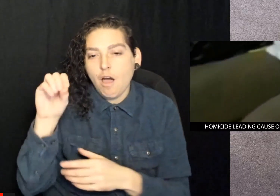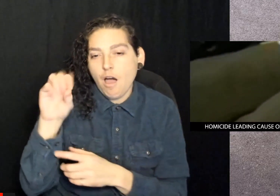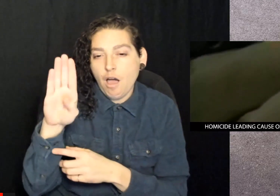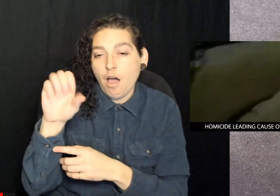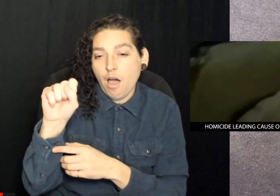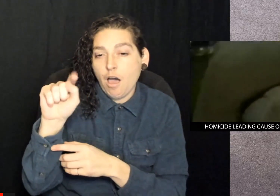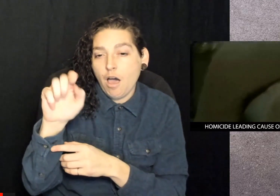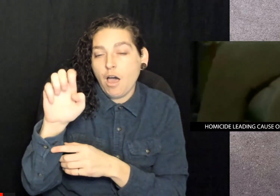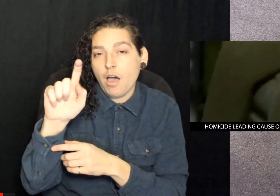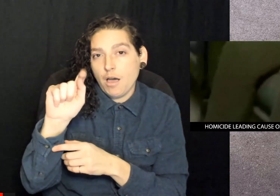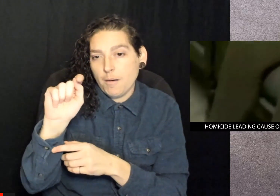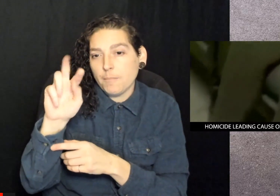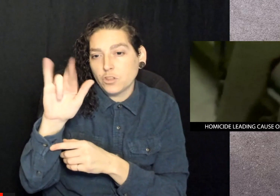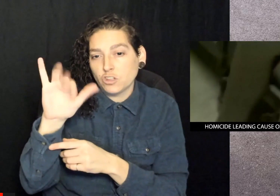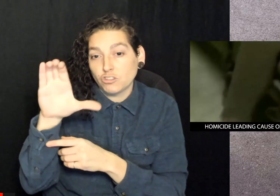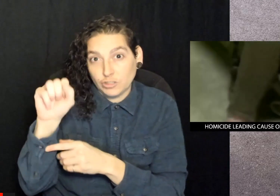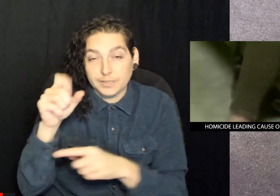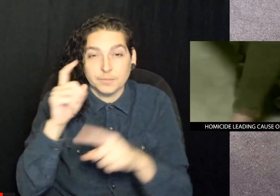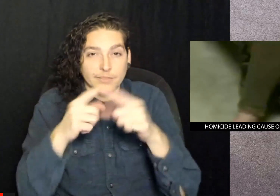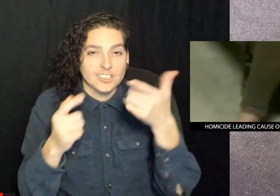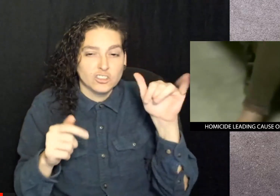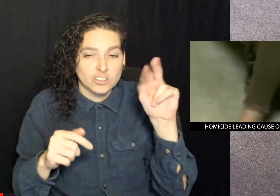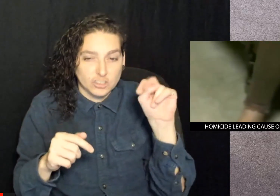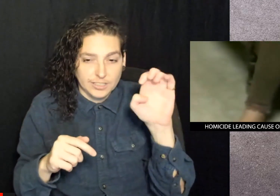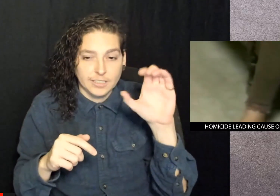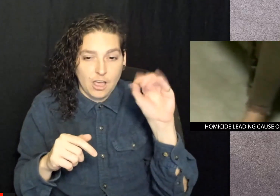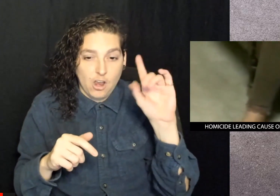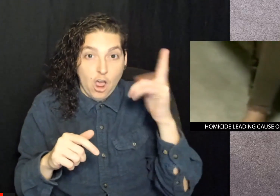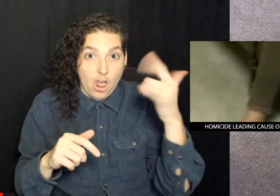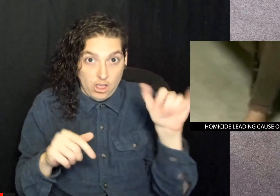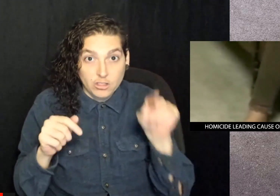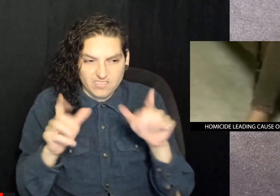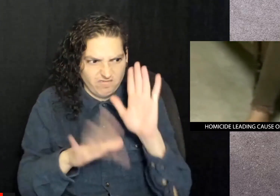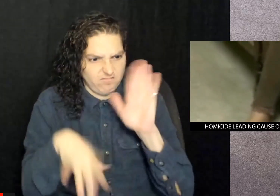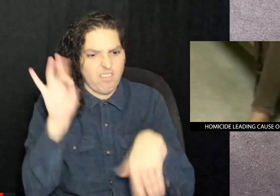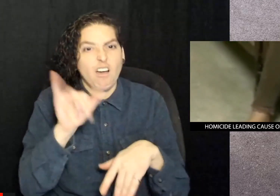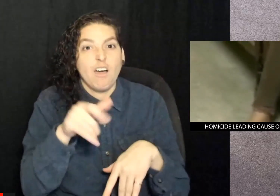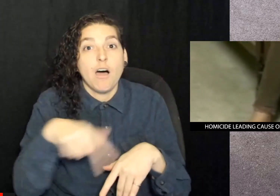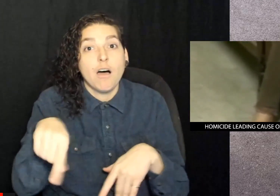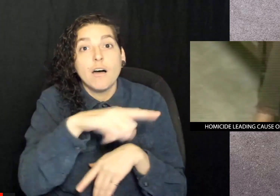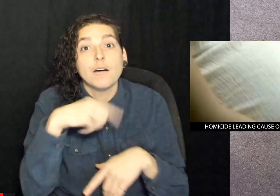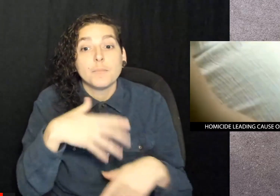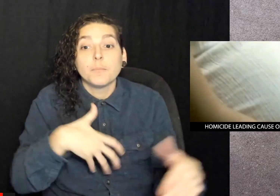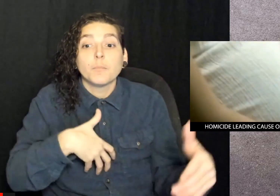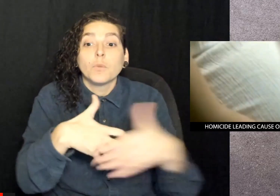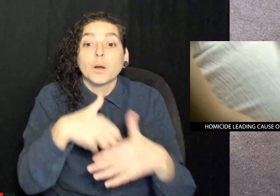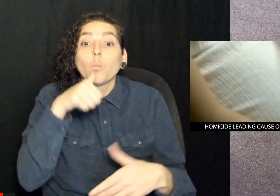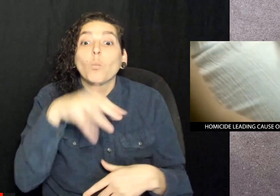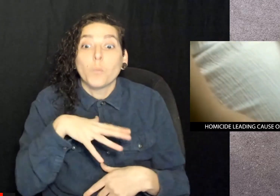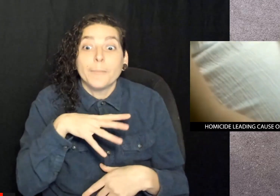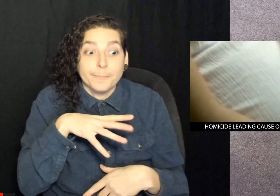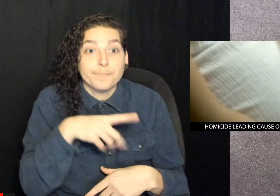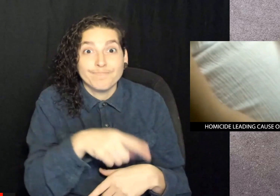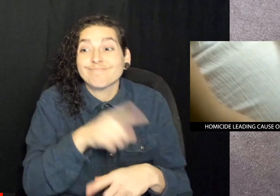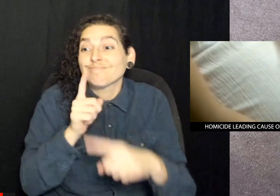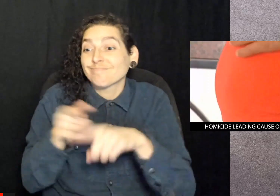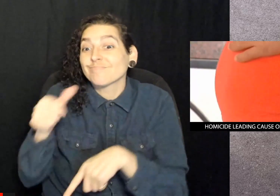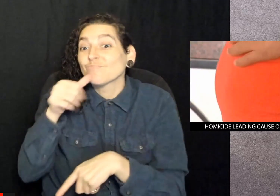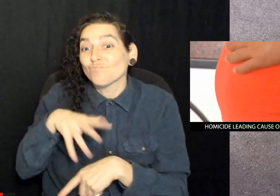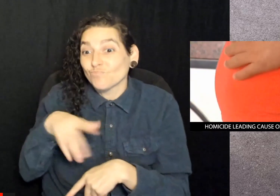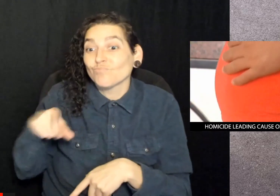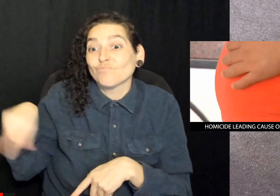obstetrics and gynecology found that pregnant women and women who have recently given birth